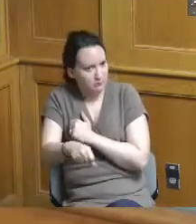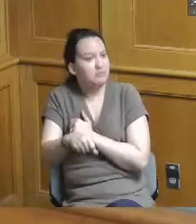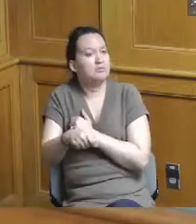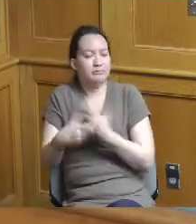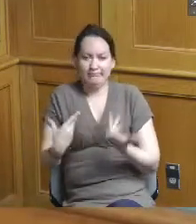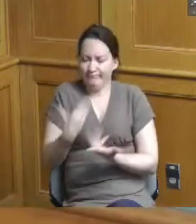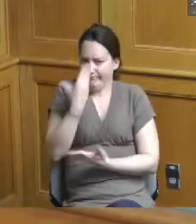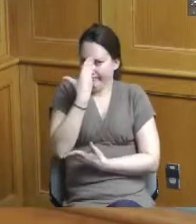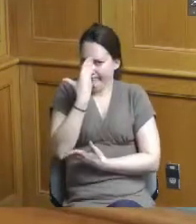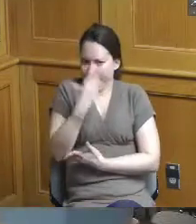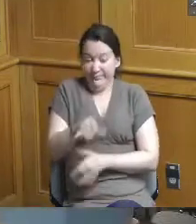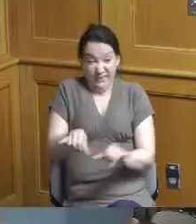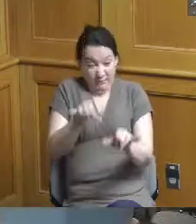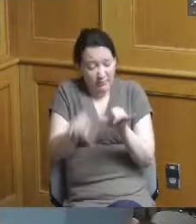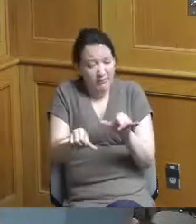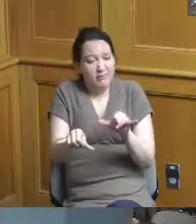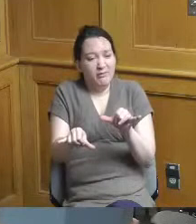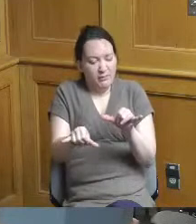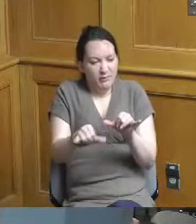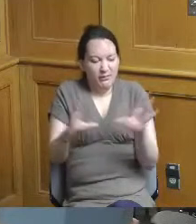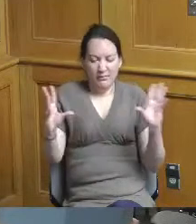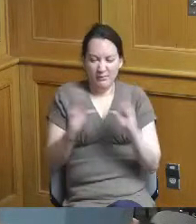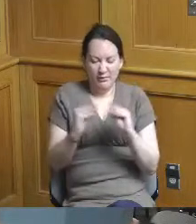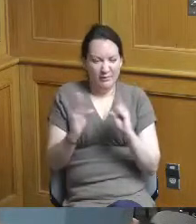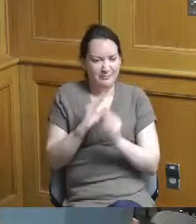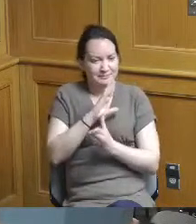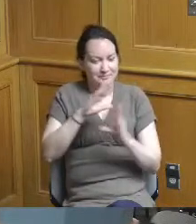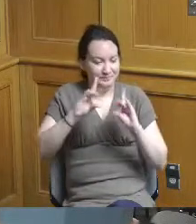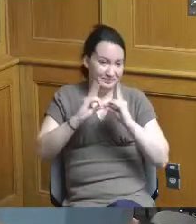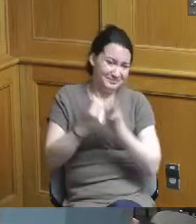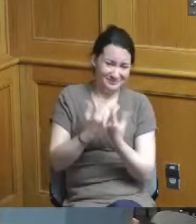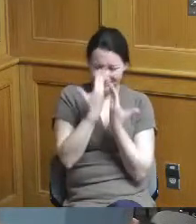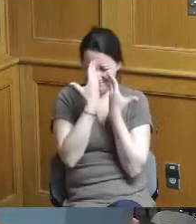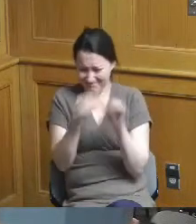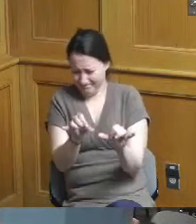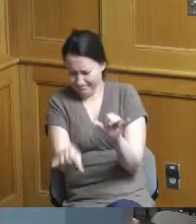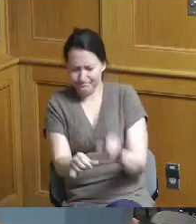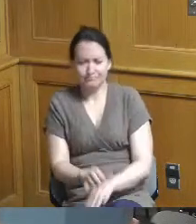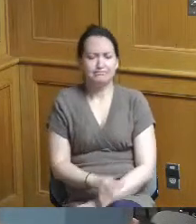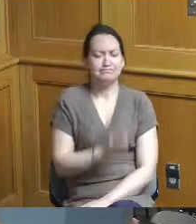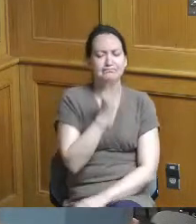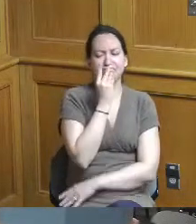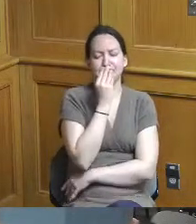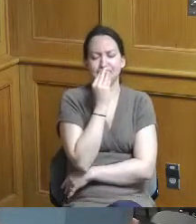know if that's to be a permanent part of the convention District or not but the reason I'm